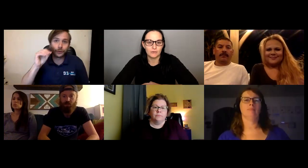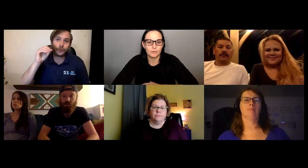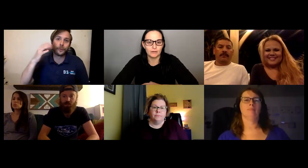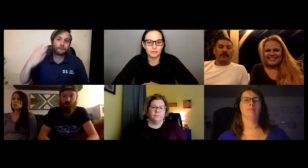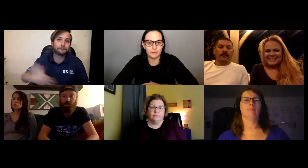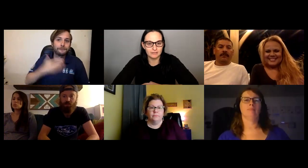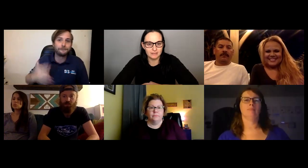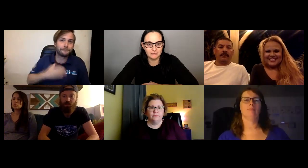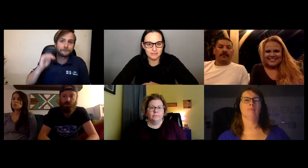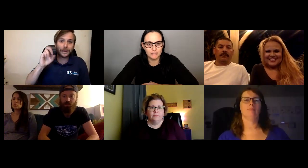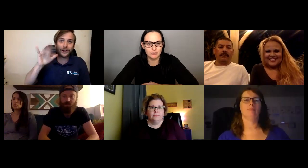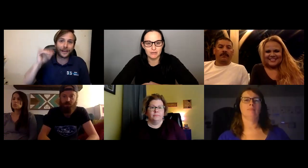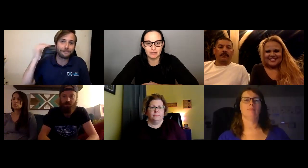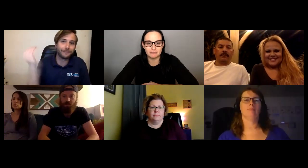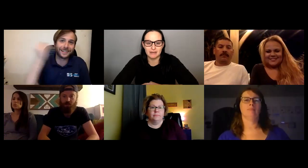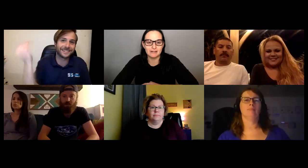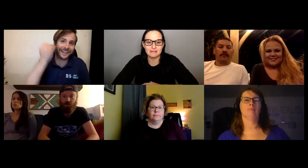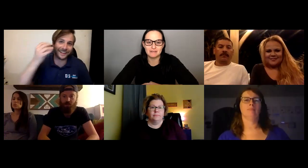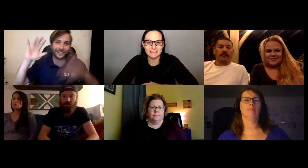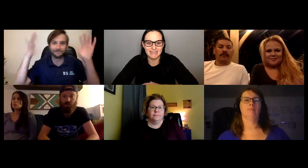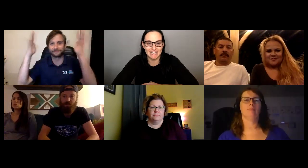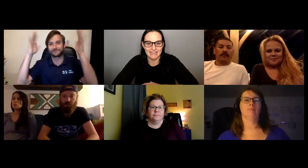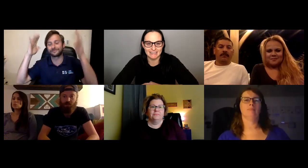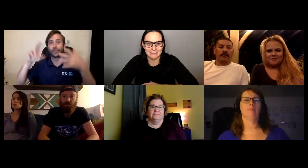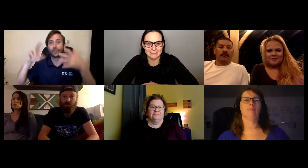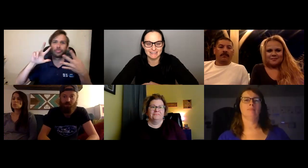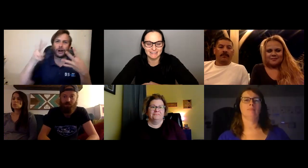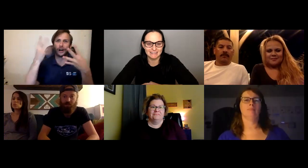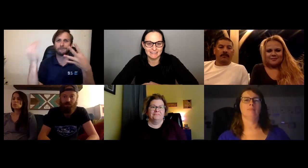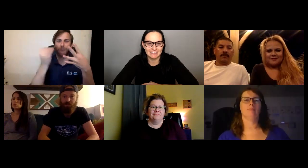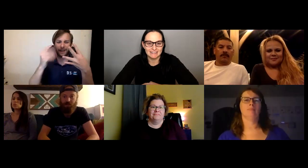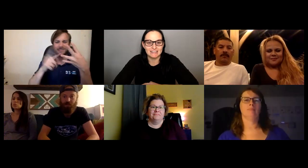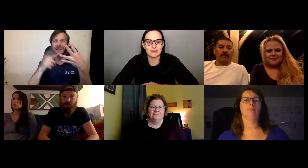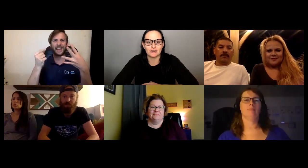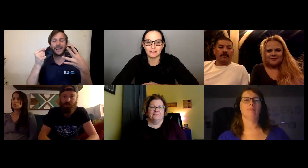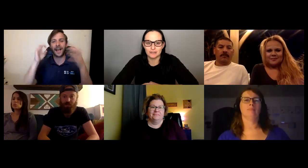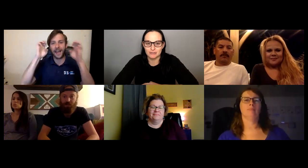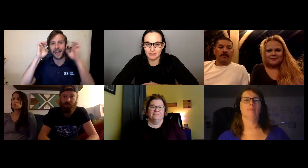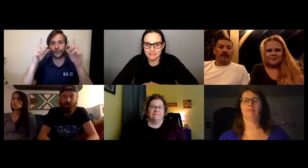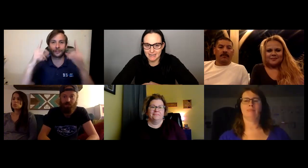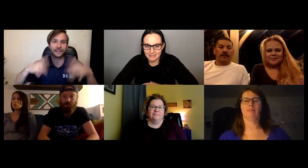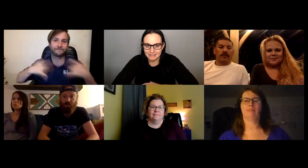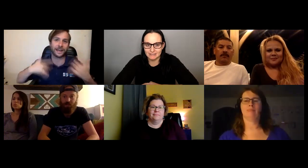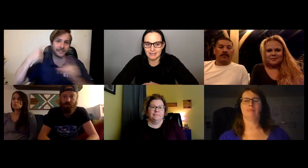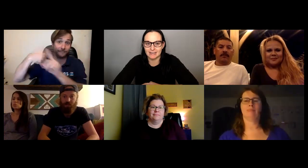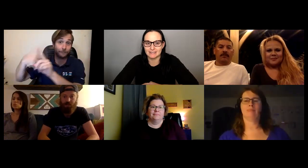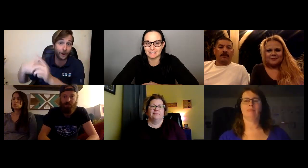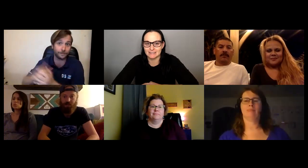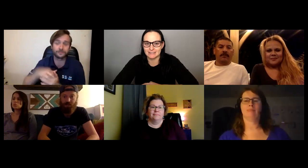well welcome to merry mondays